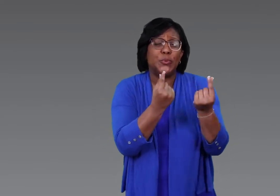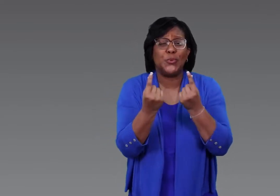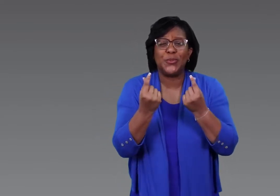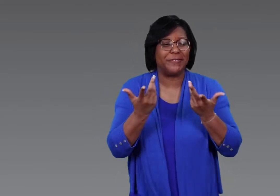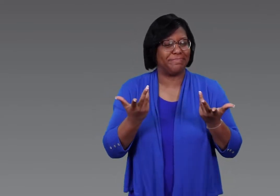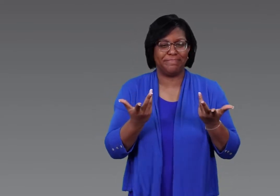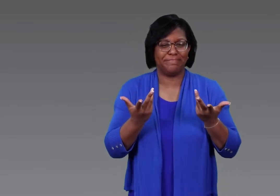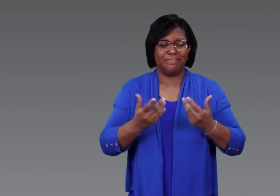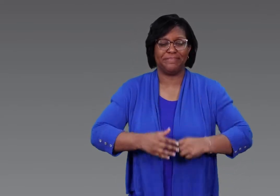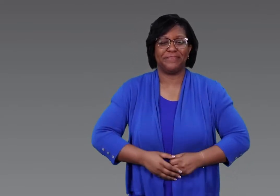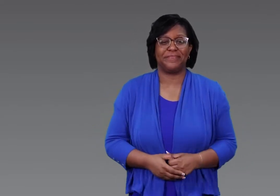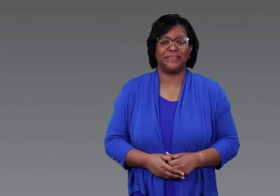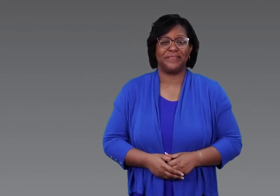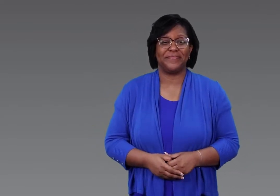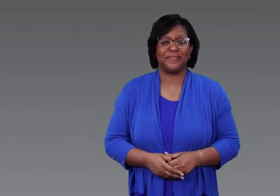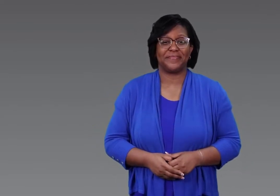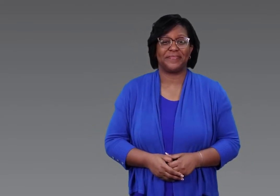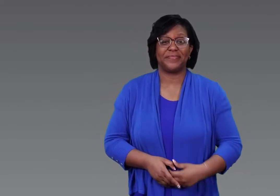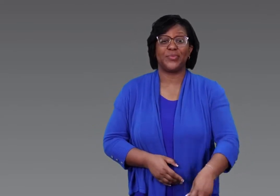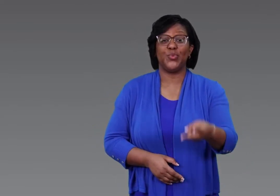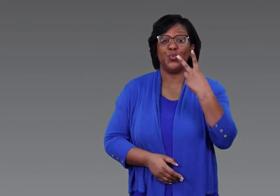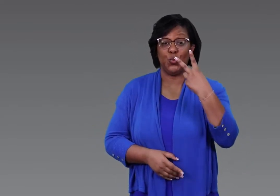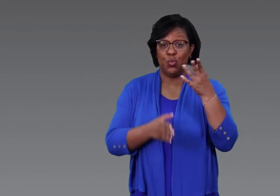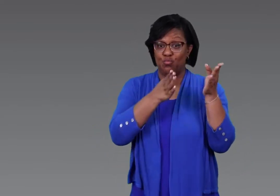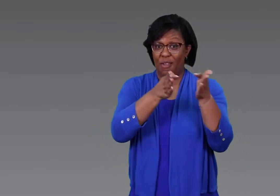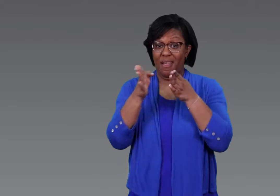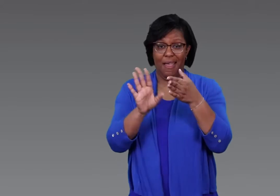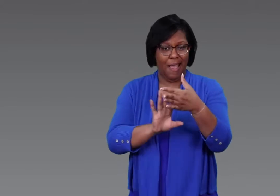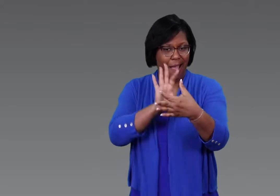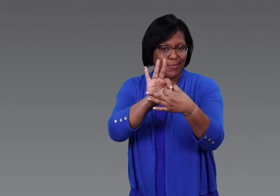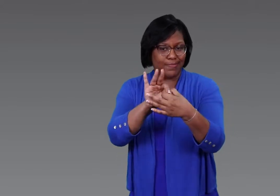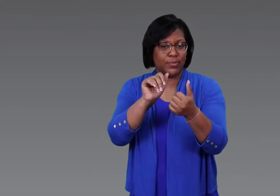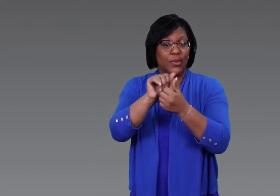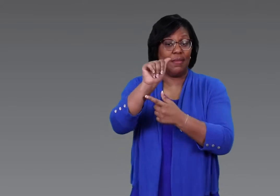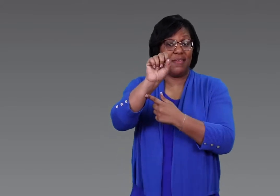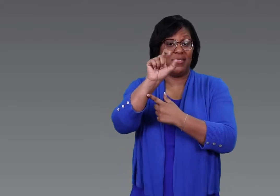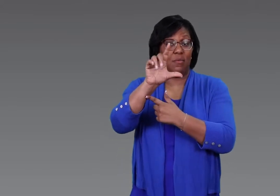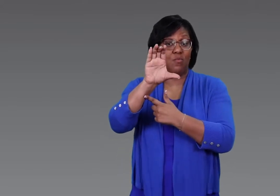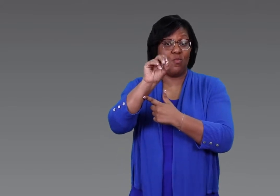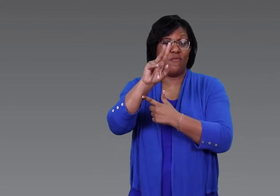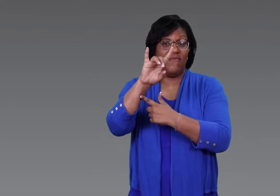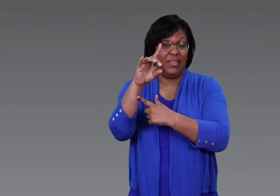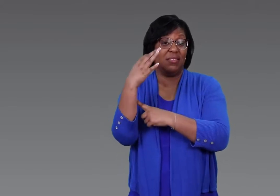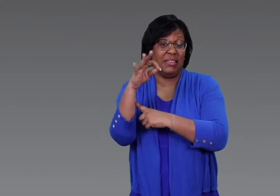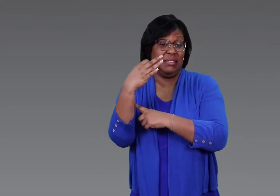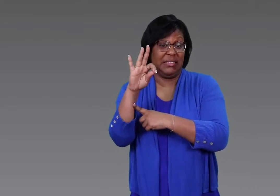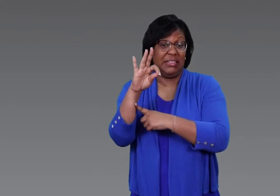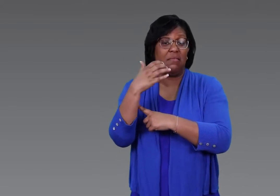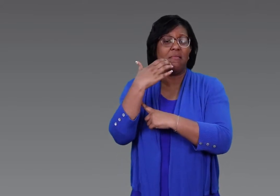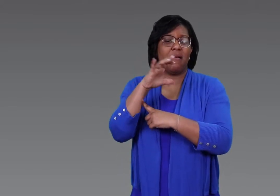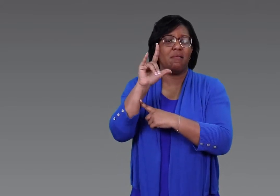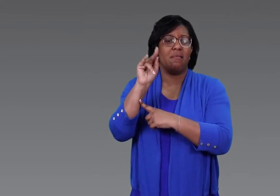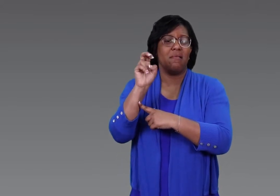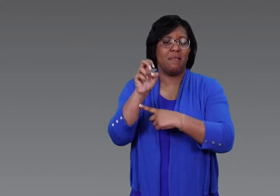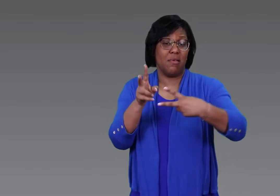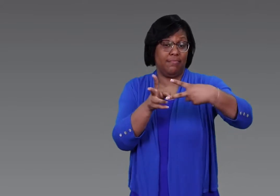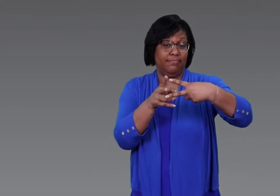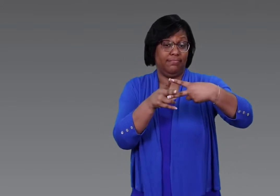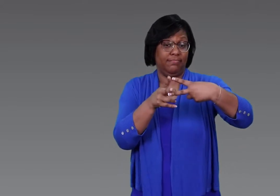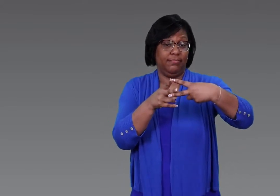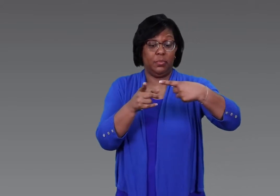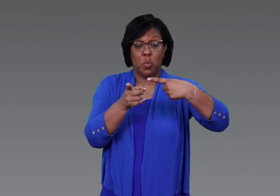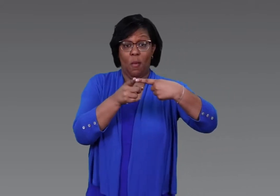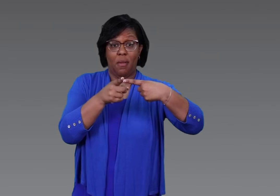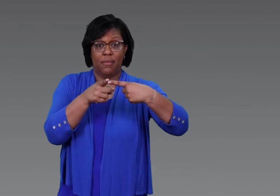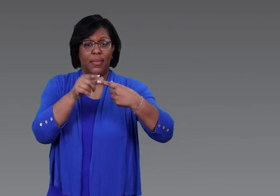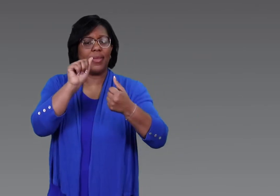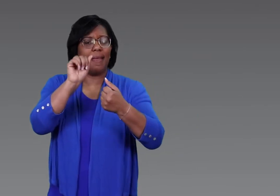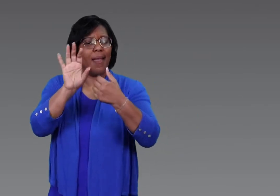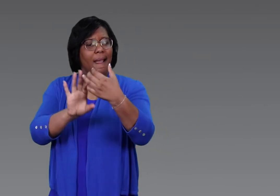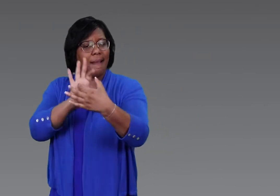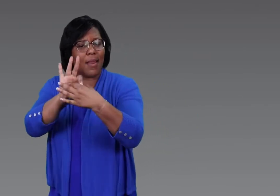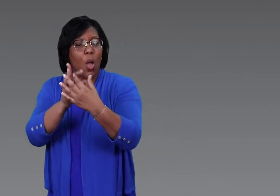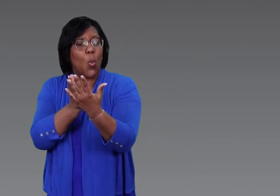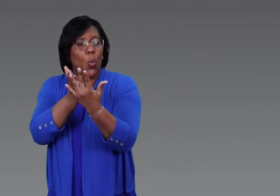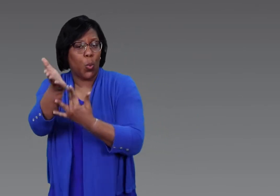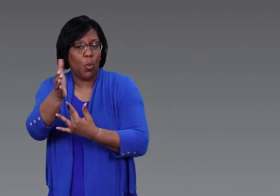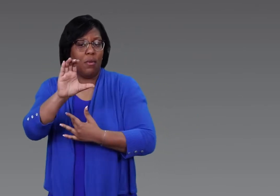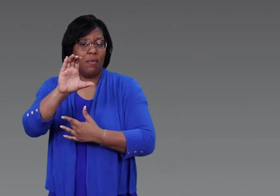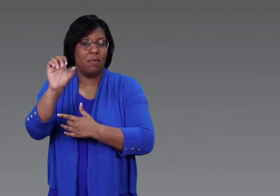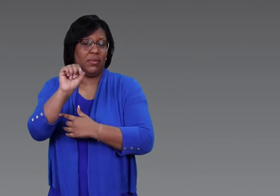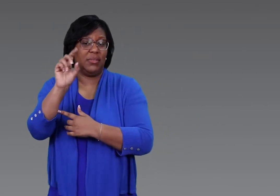treatment. There are two ways to connect to the ASL COVID-19 hotline. You can connect through